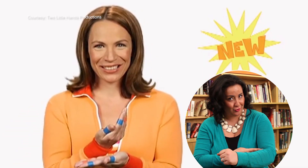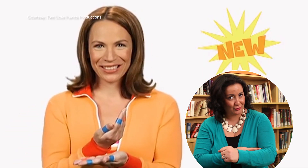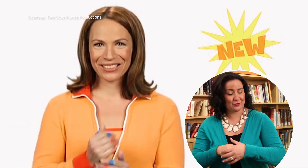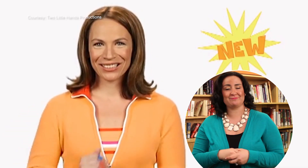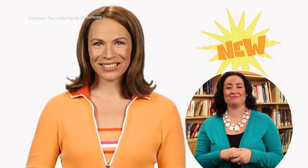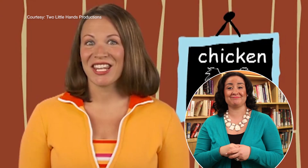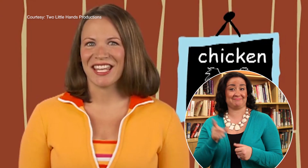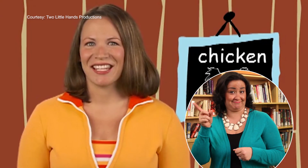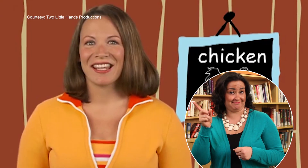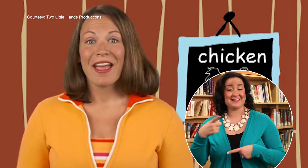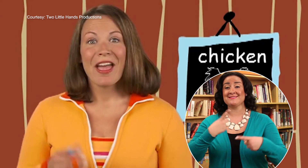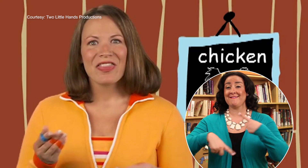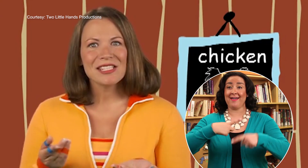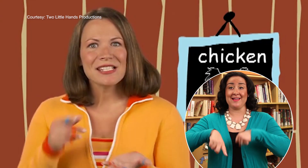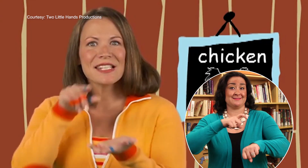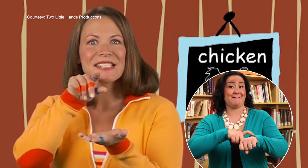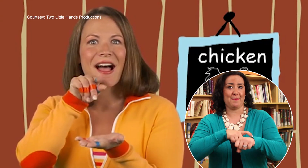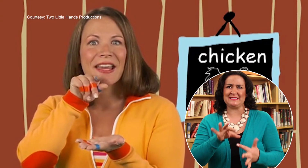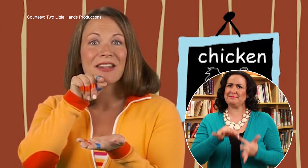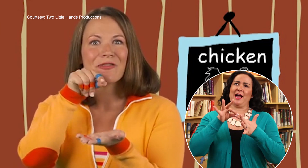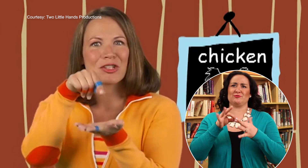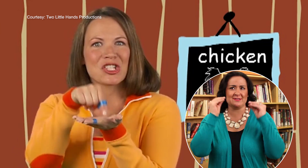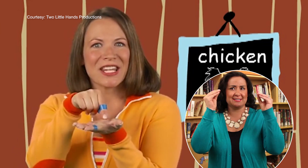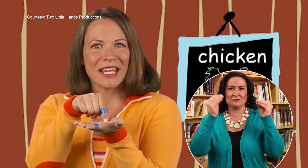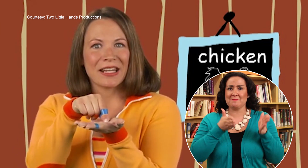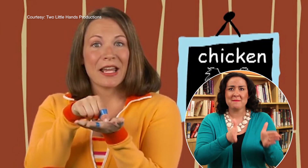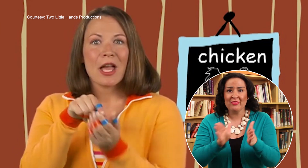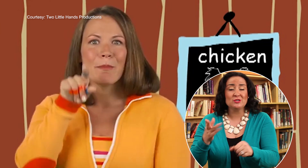Video: "Signing Time’s signature teaching method combines